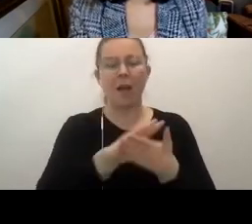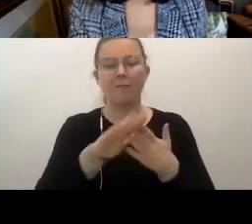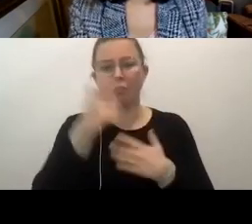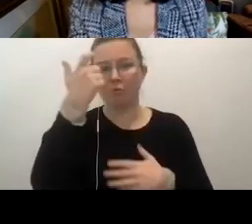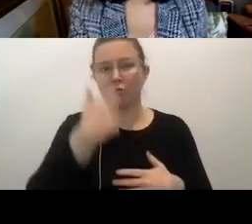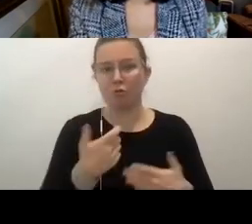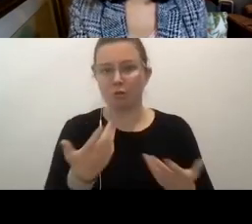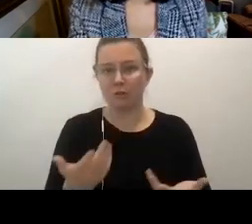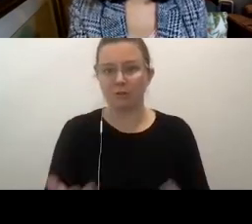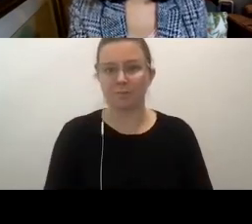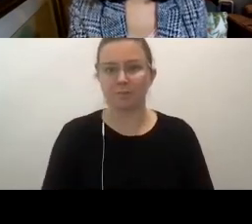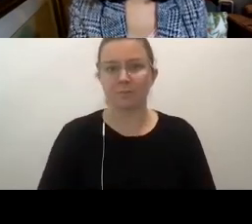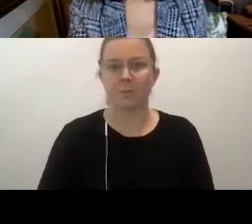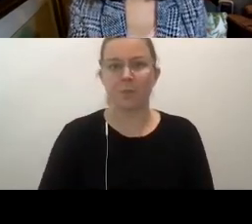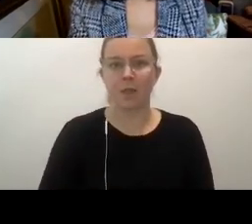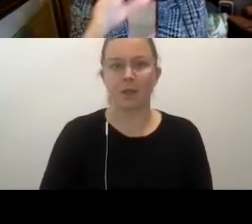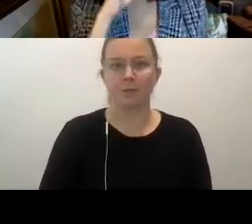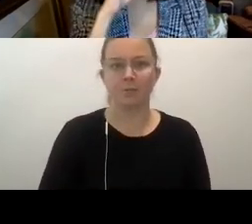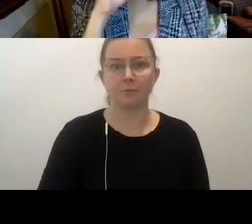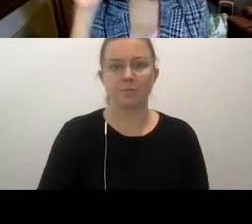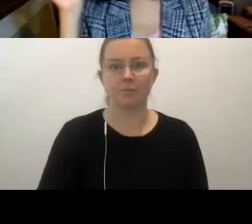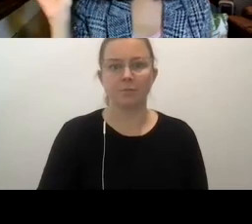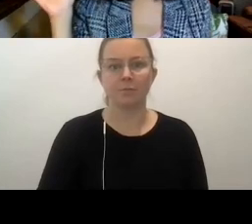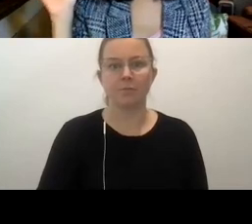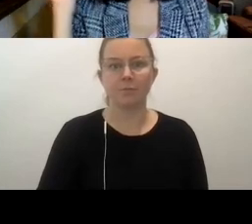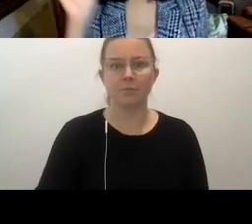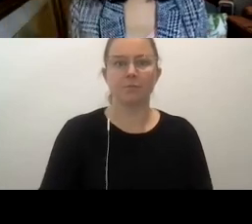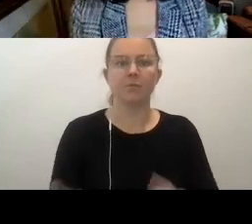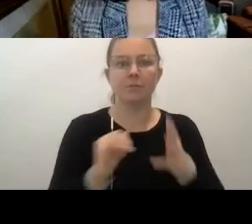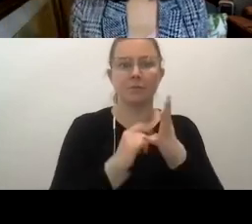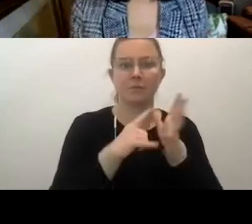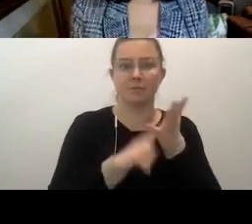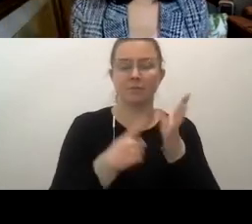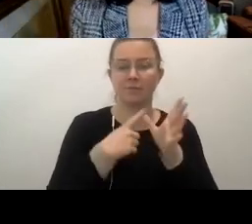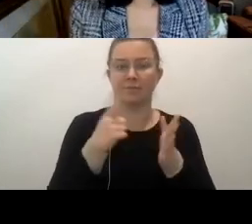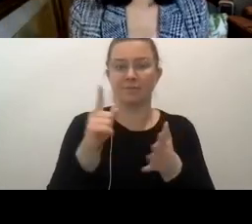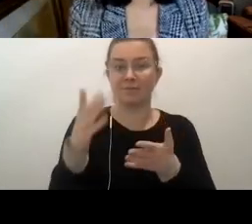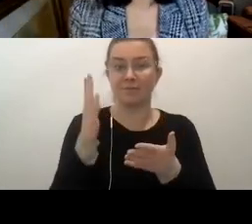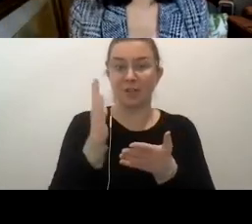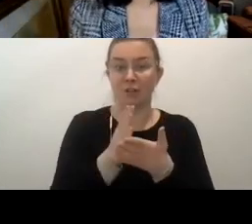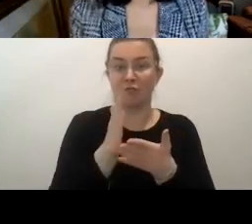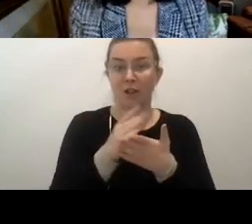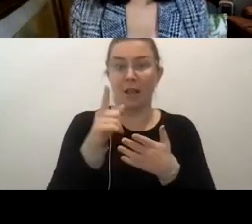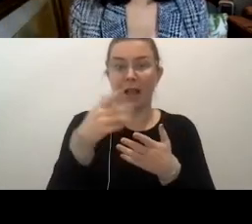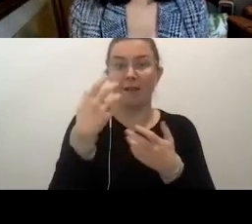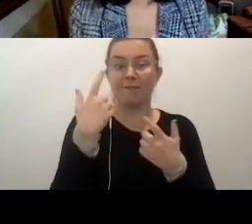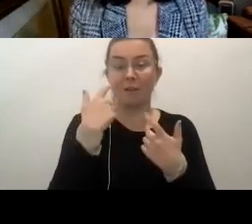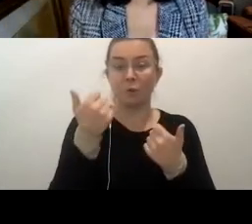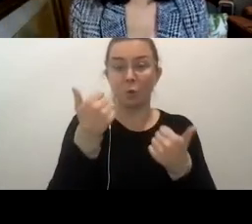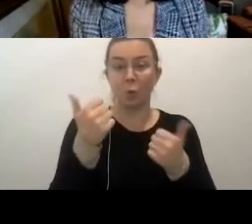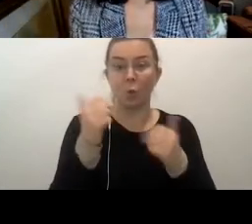If I may? There's this really good Facebook group that I found called Australian